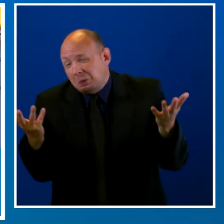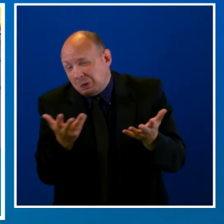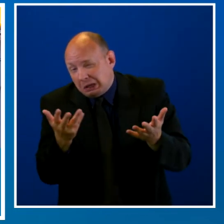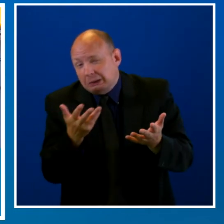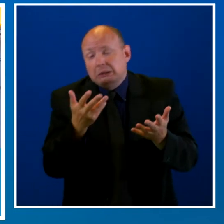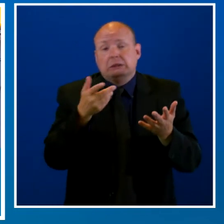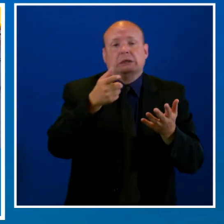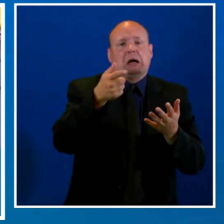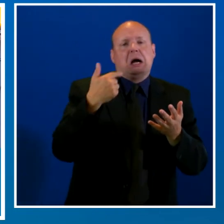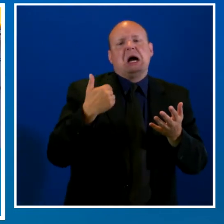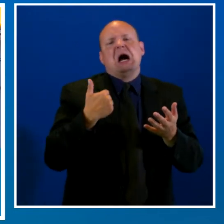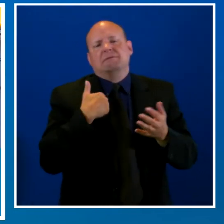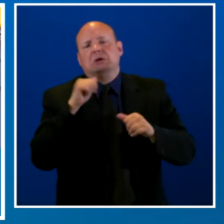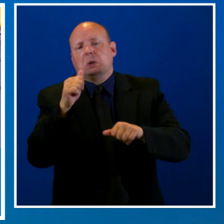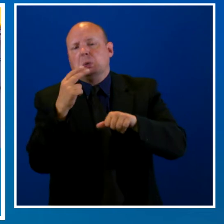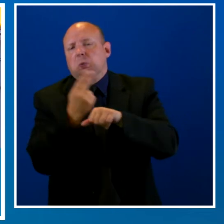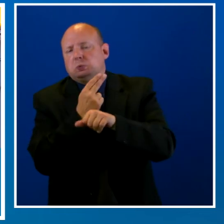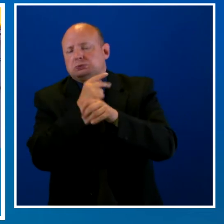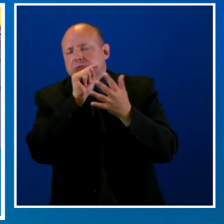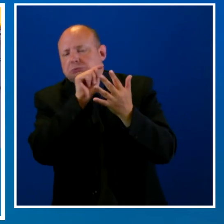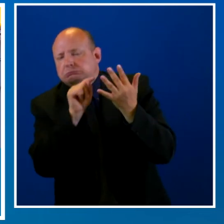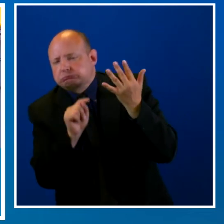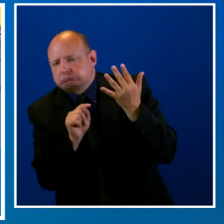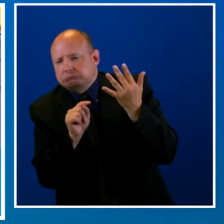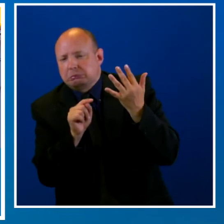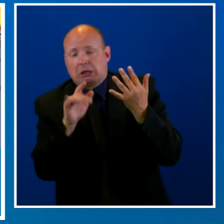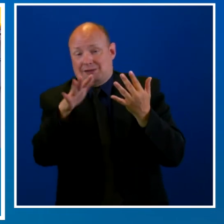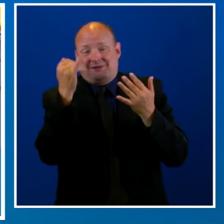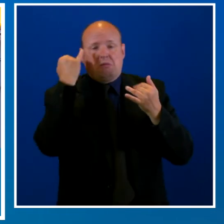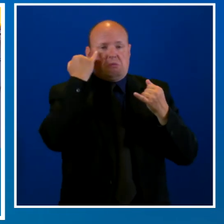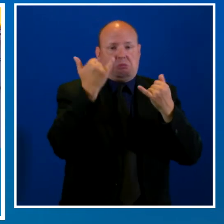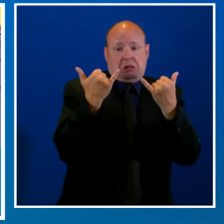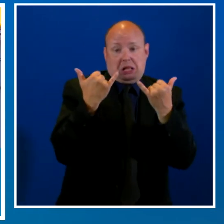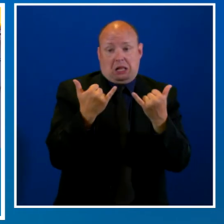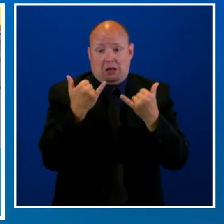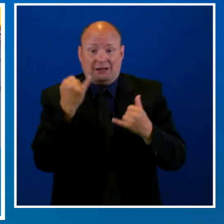In the meantime, if you are a tenant facing eviction or in